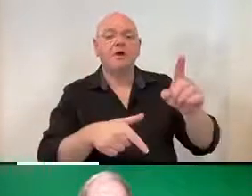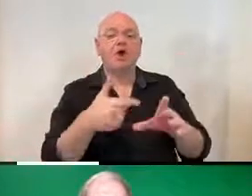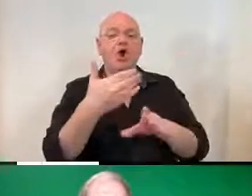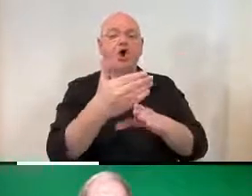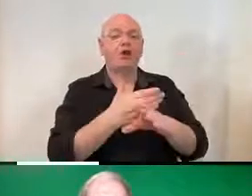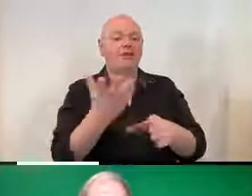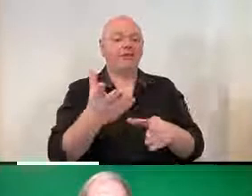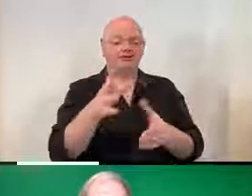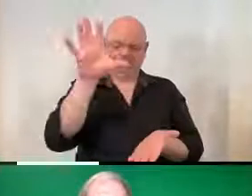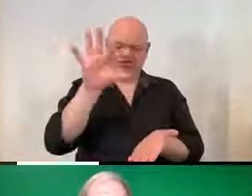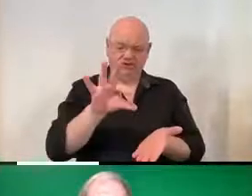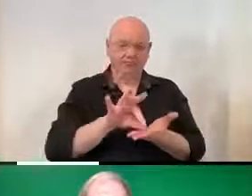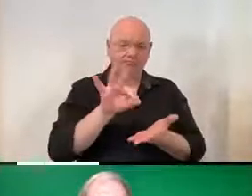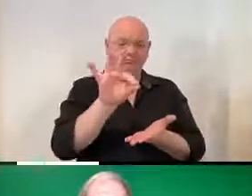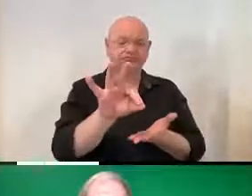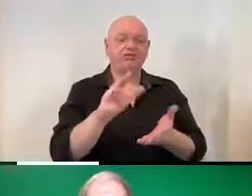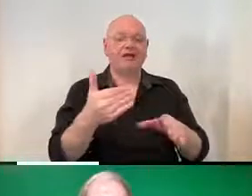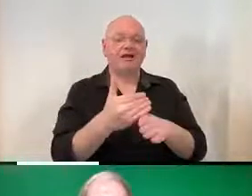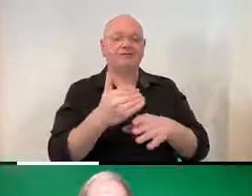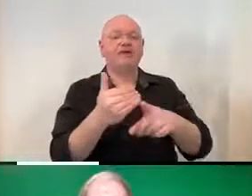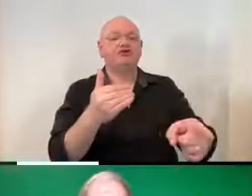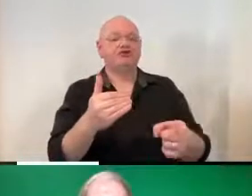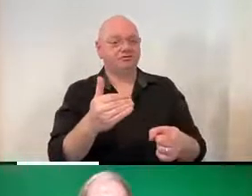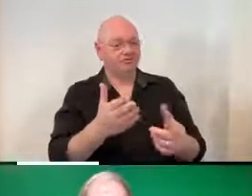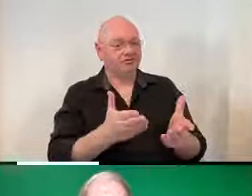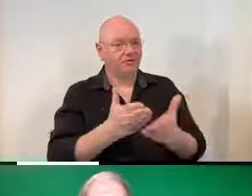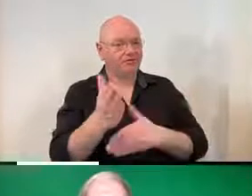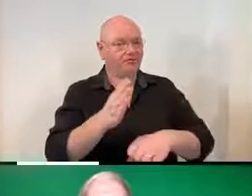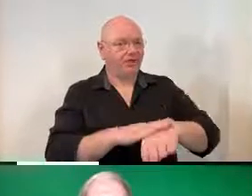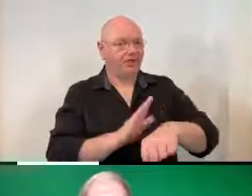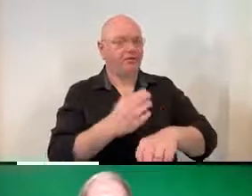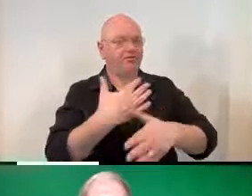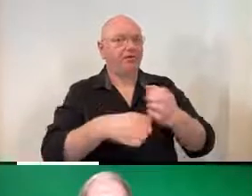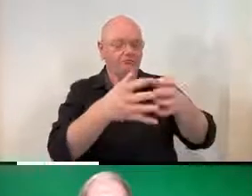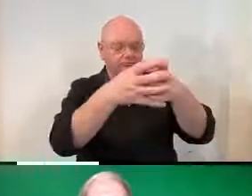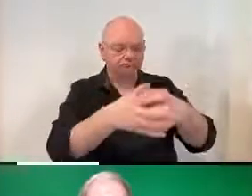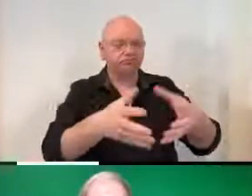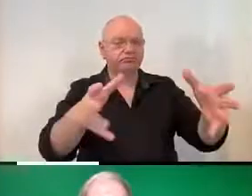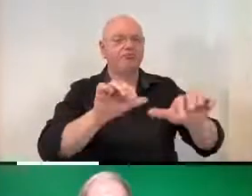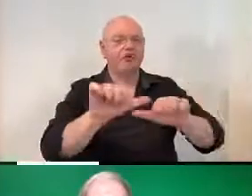I won't talk in a great deal of detail about these. We have 17 case studies included in the report.